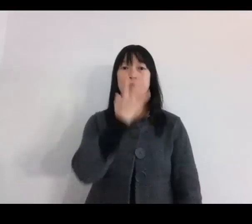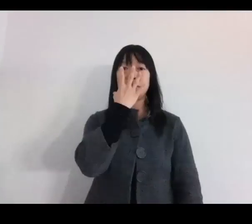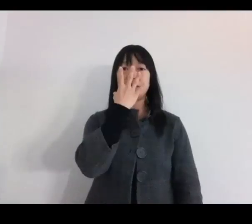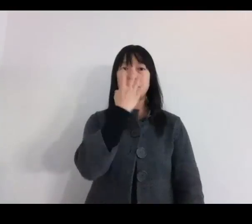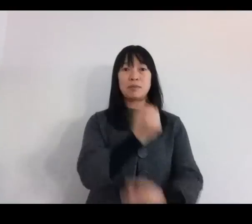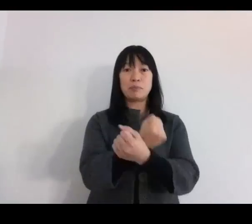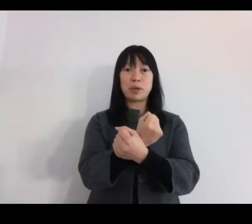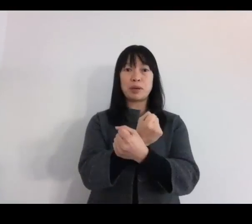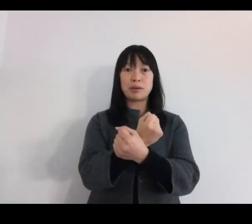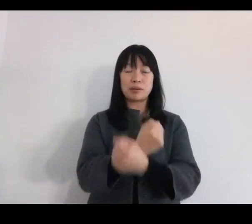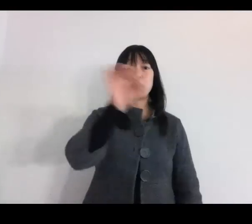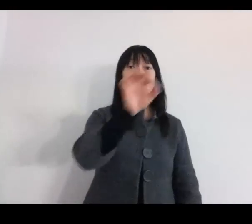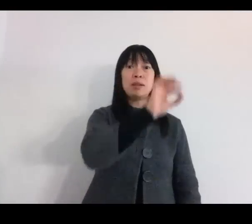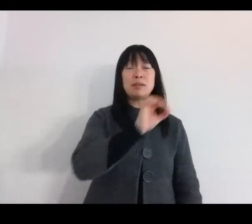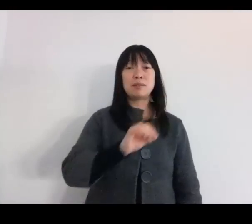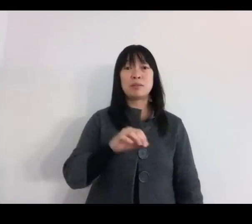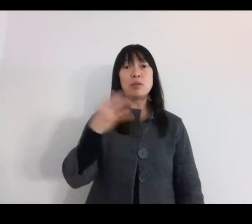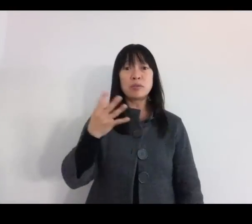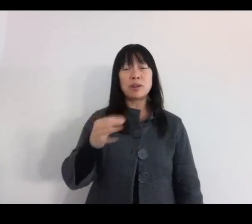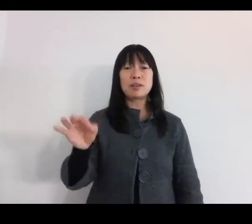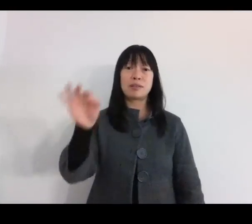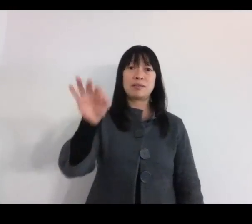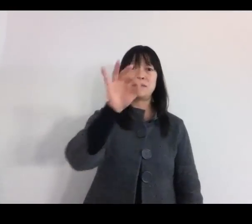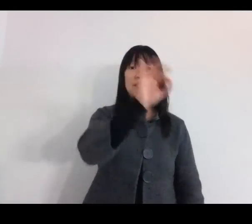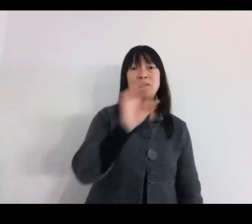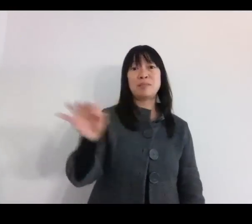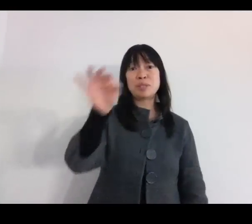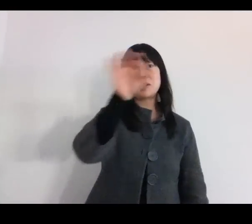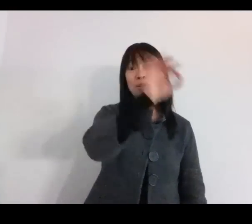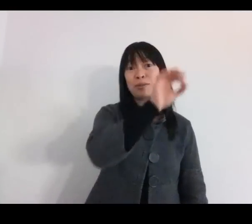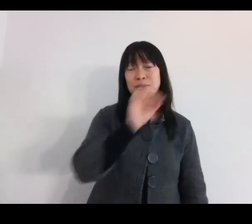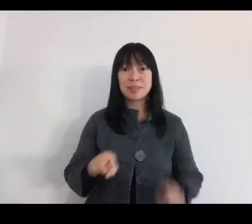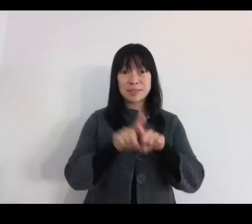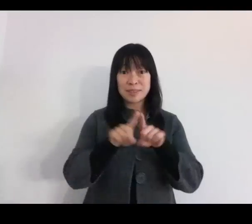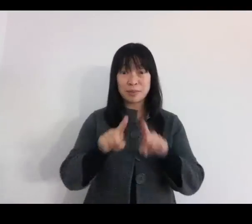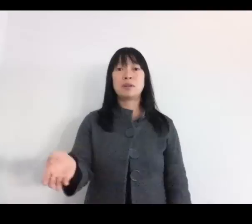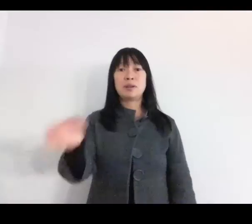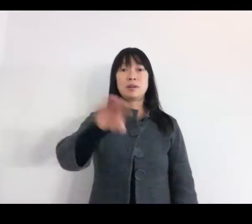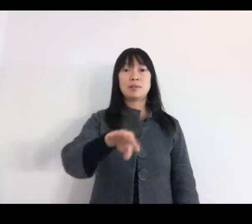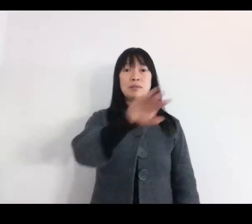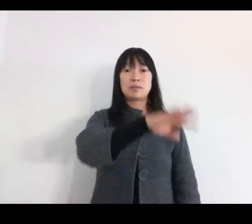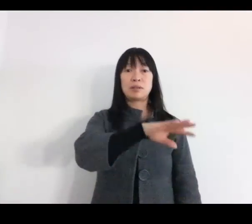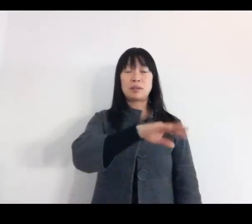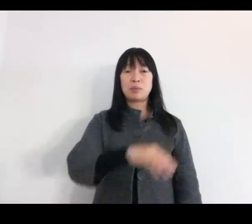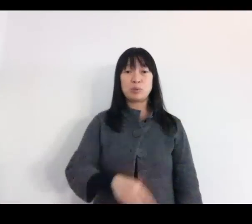BEAR BEE or FLY or MOSQUITO SAME CAMEL